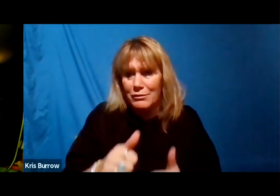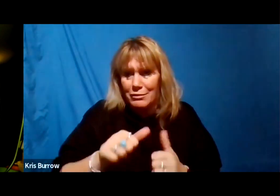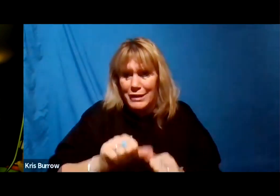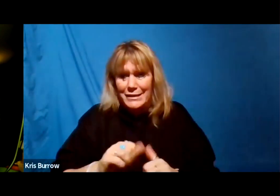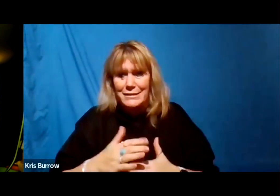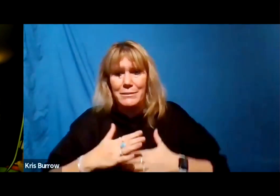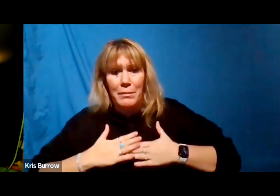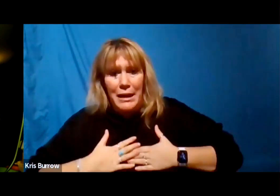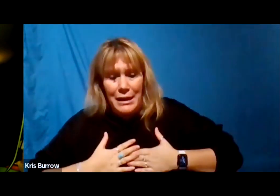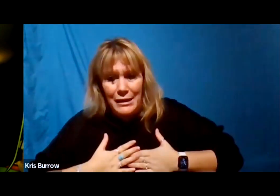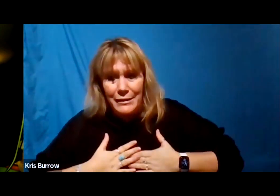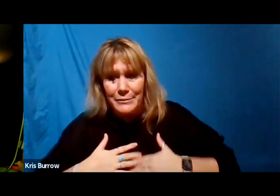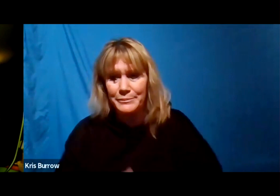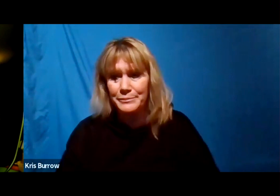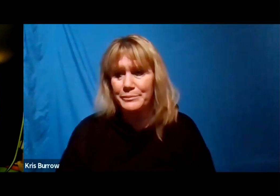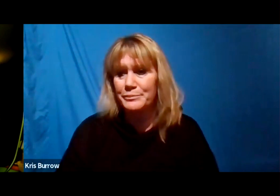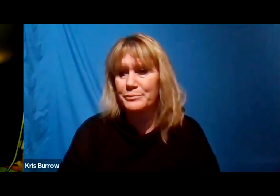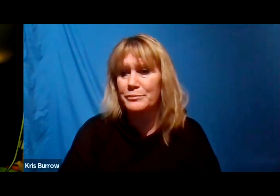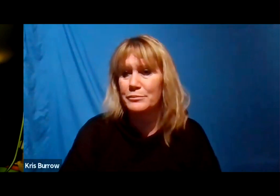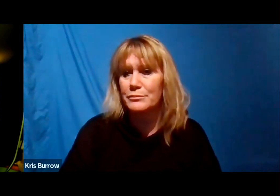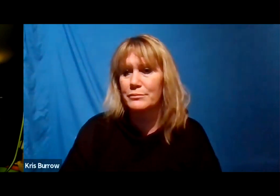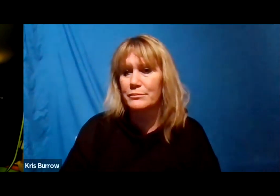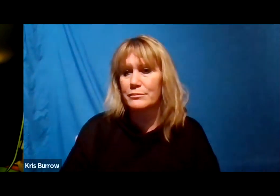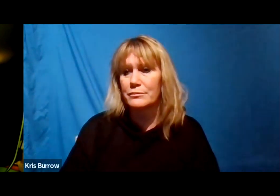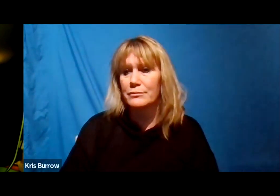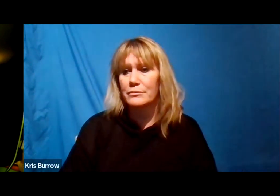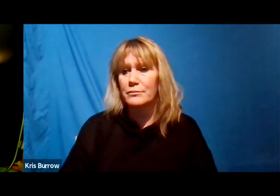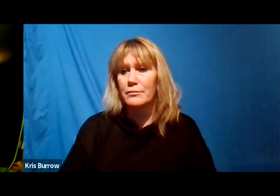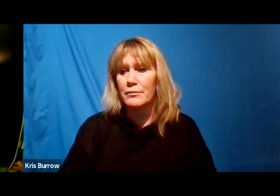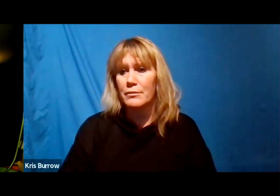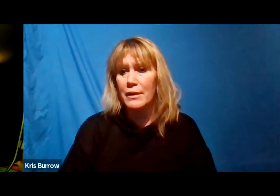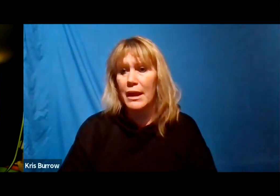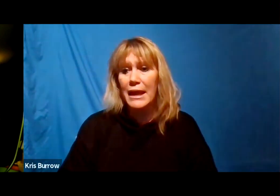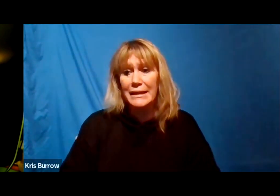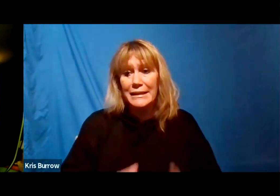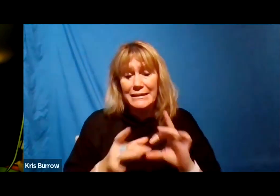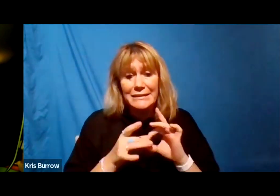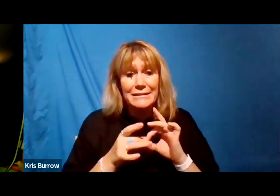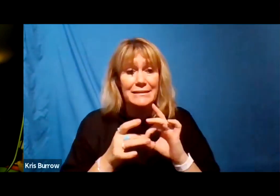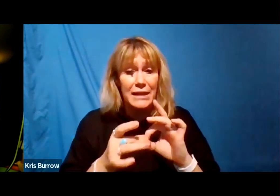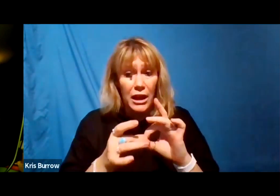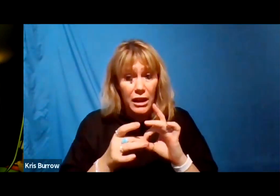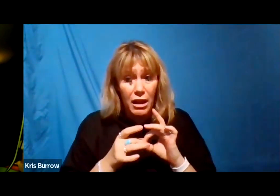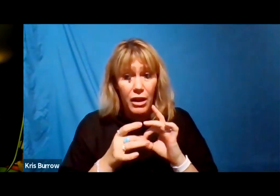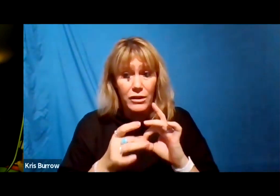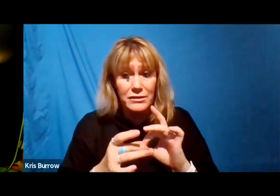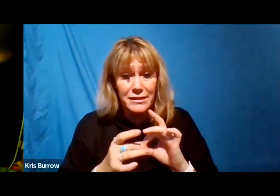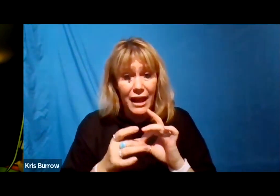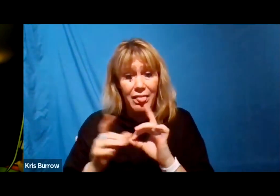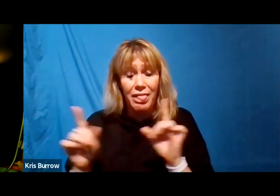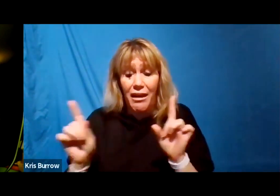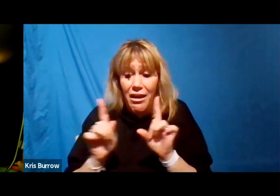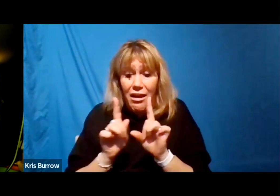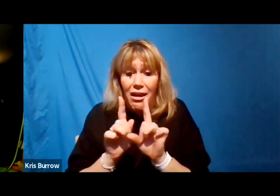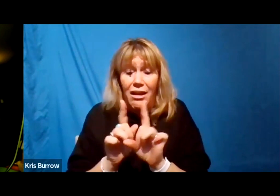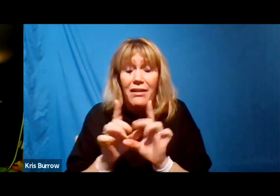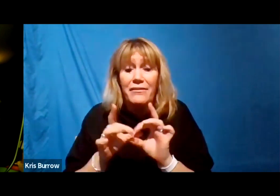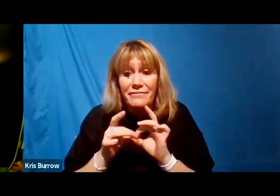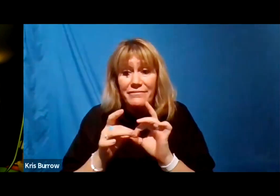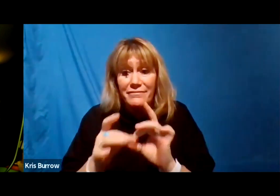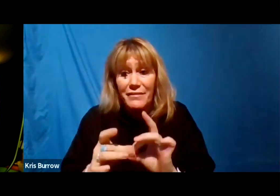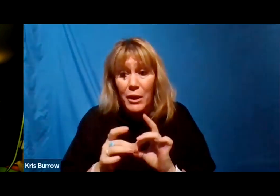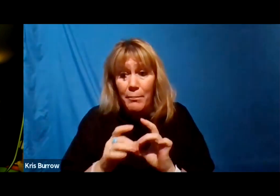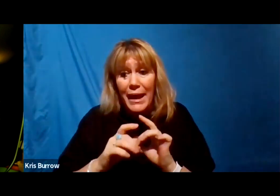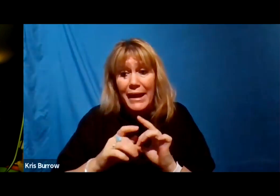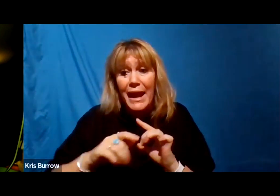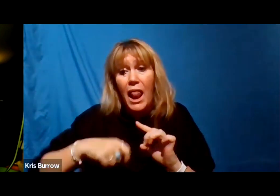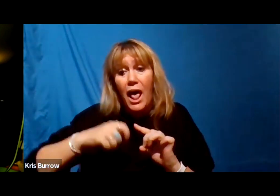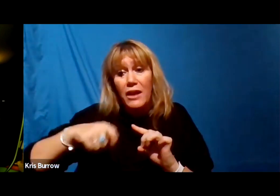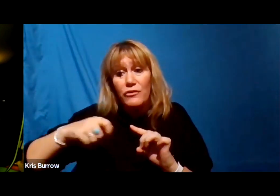Yes, amazing, thank you so much for that.